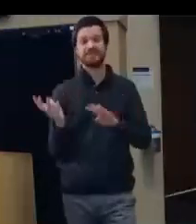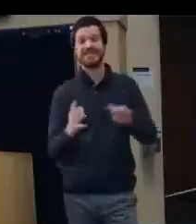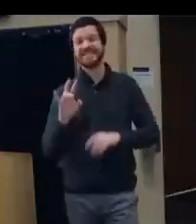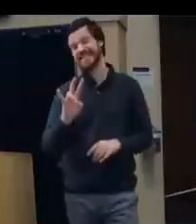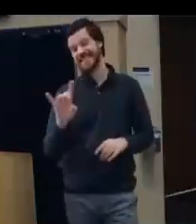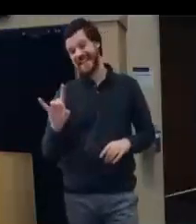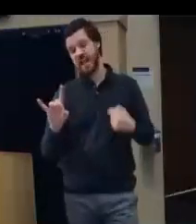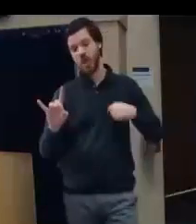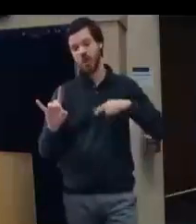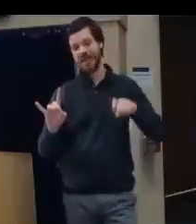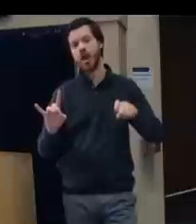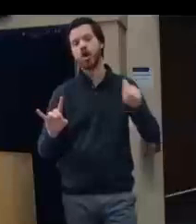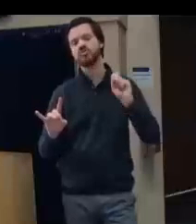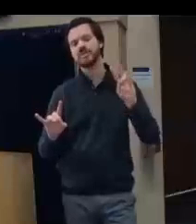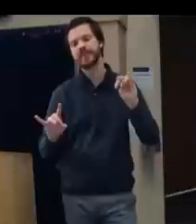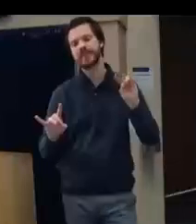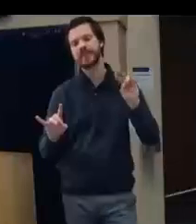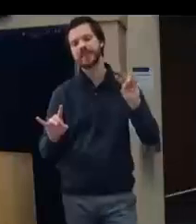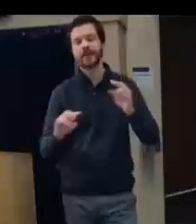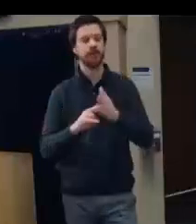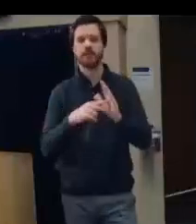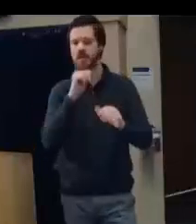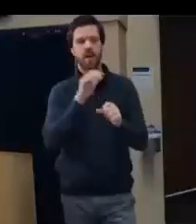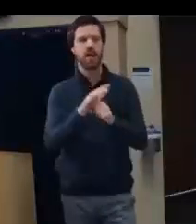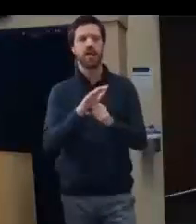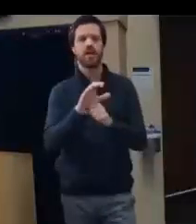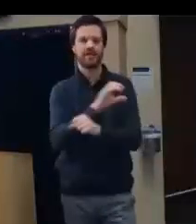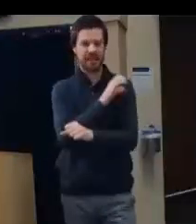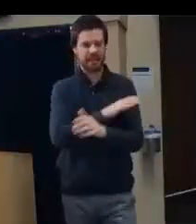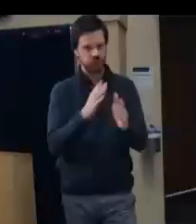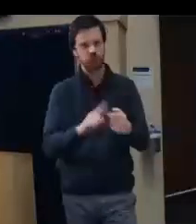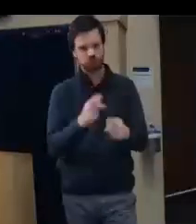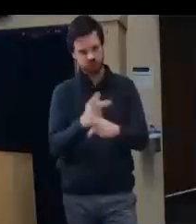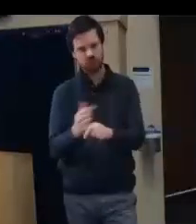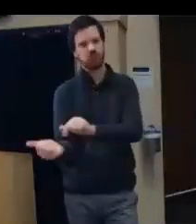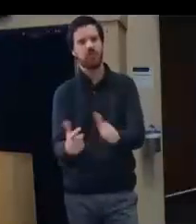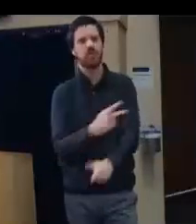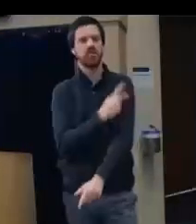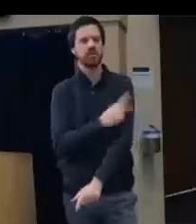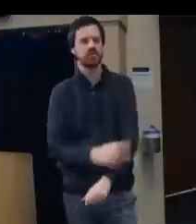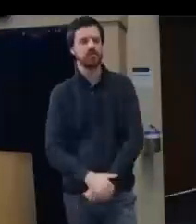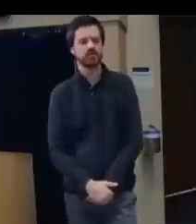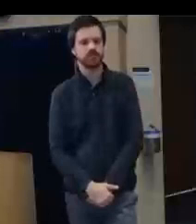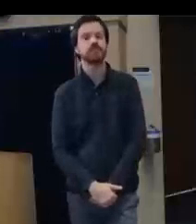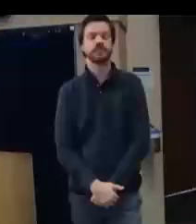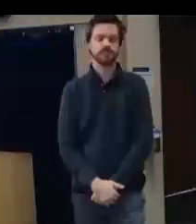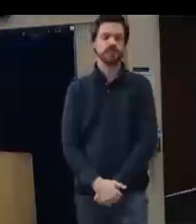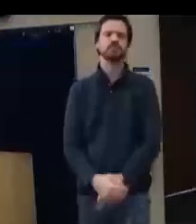170 so there are not enough clinicians to take care of these patients I thought I'd talk a little